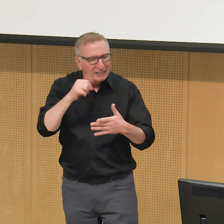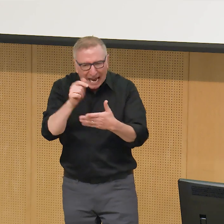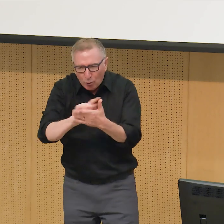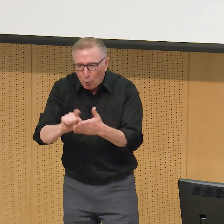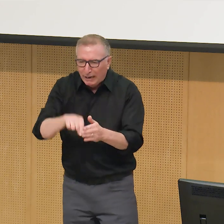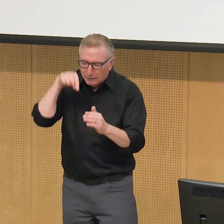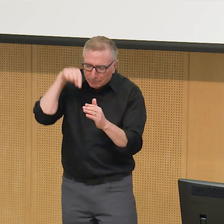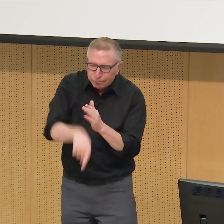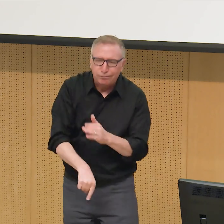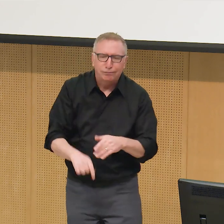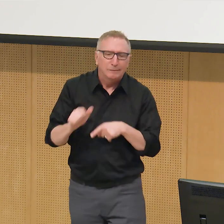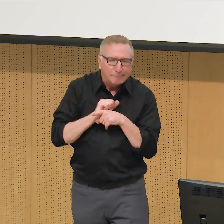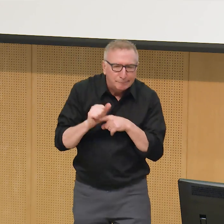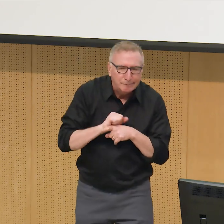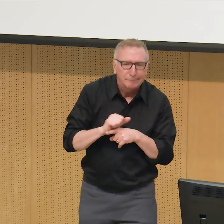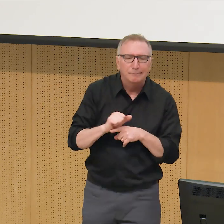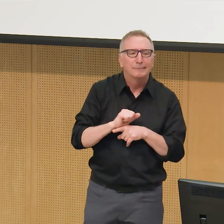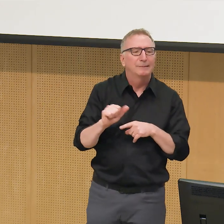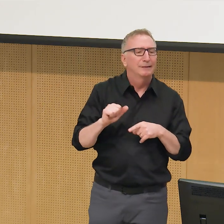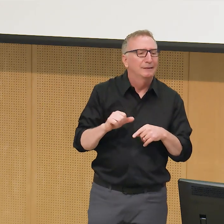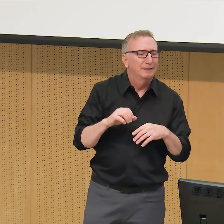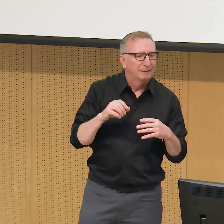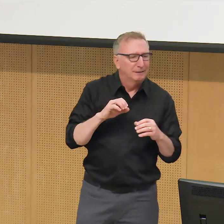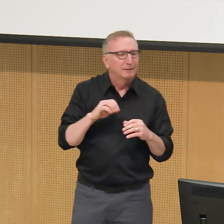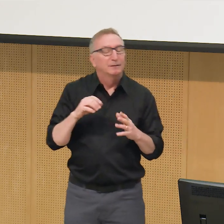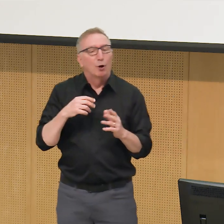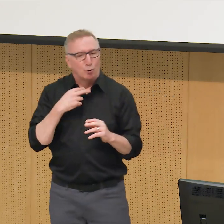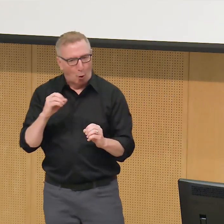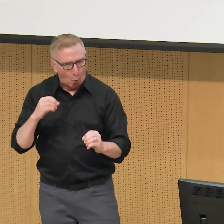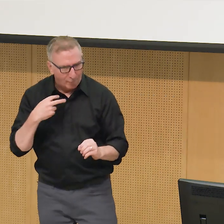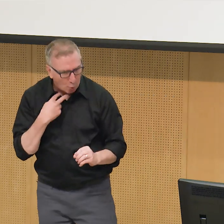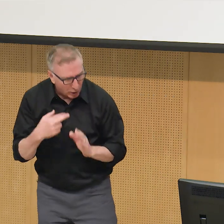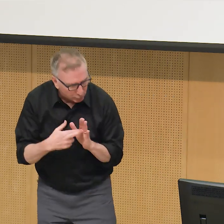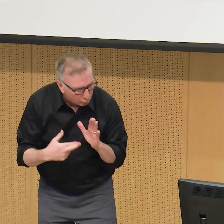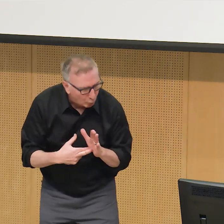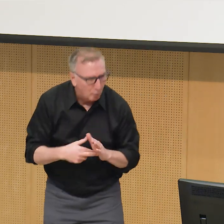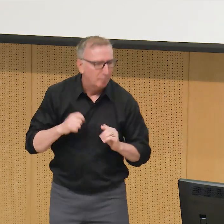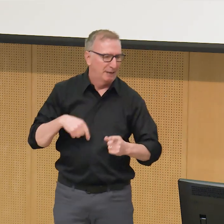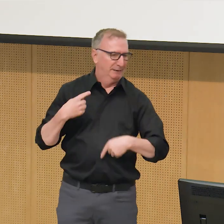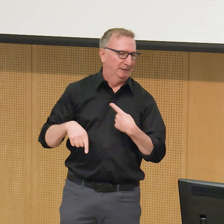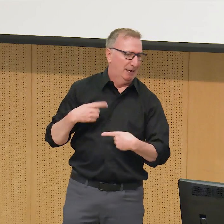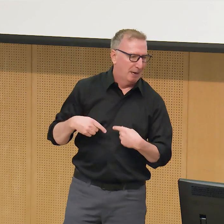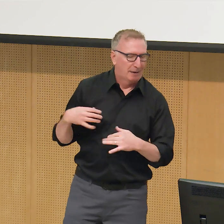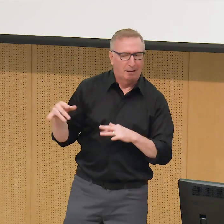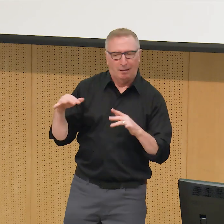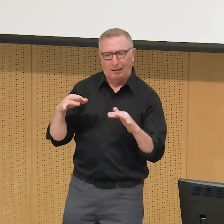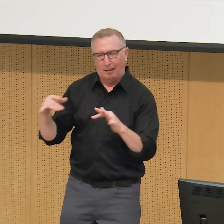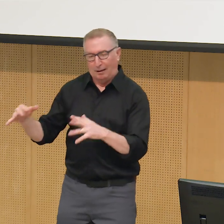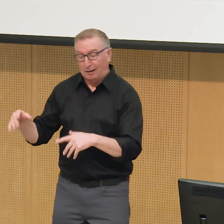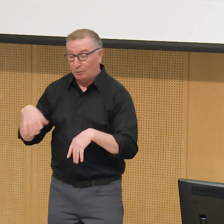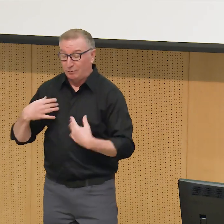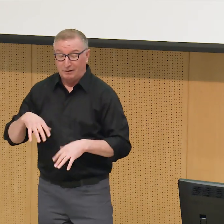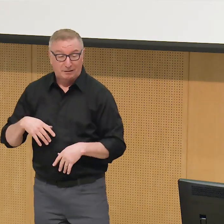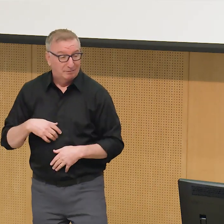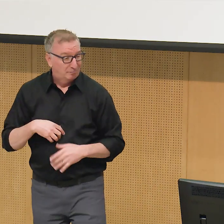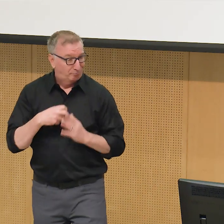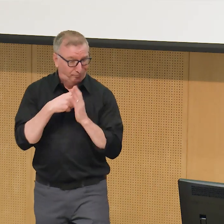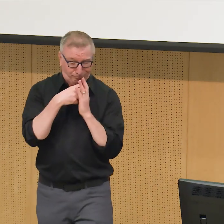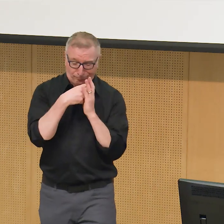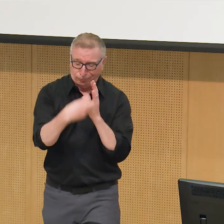for 10 weeks in the summer, we worked tirelessly to train. We were not allowed to speak in those classrooms. We could only use sign language.